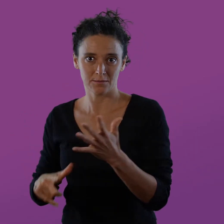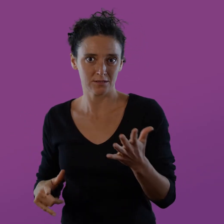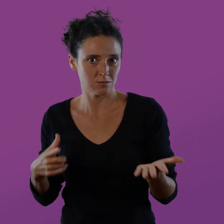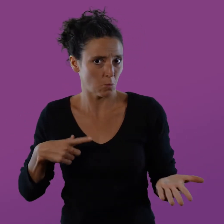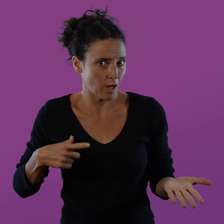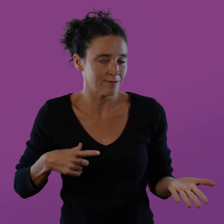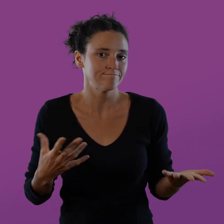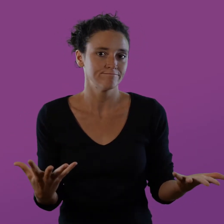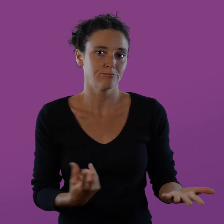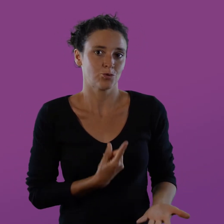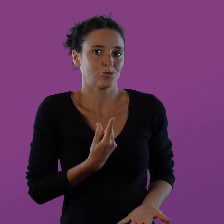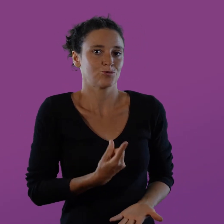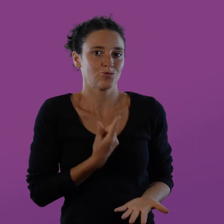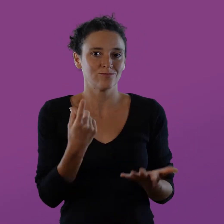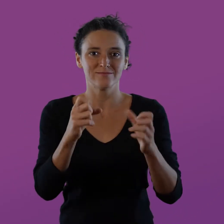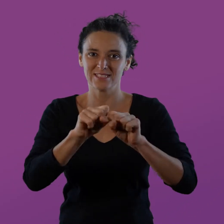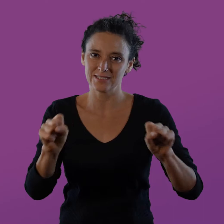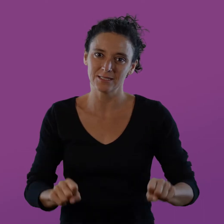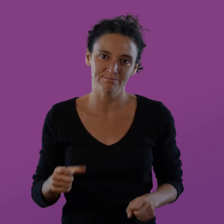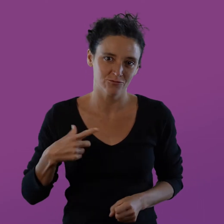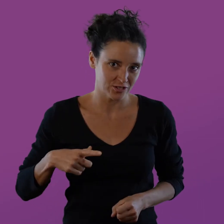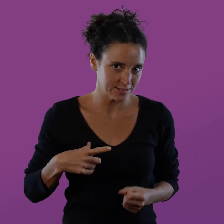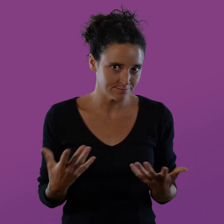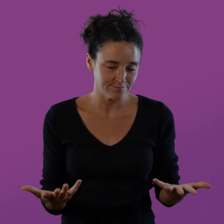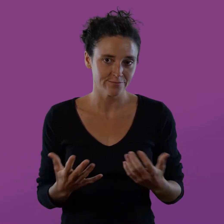and they are less likely to report this abuse for both personal and systemic reasons.